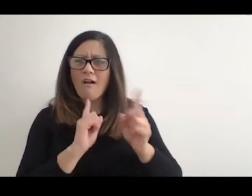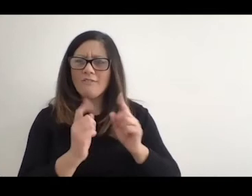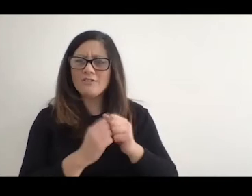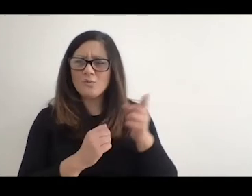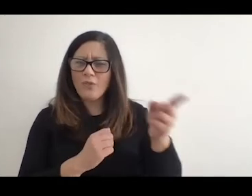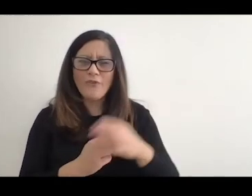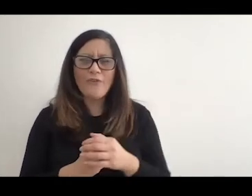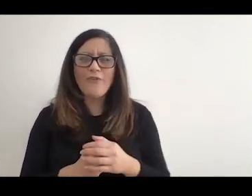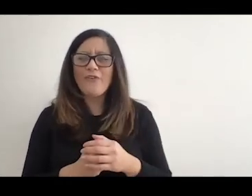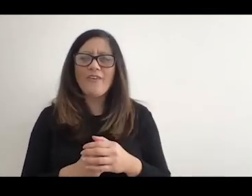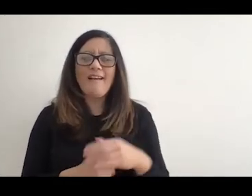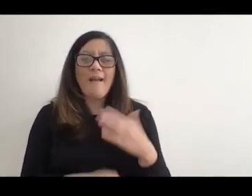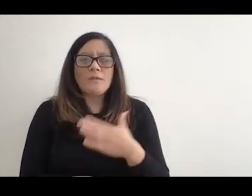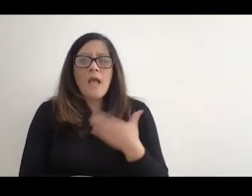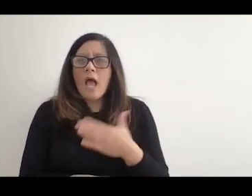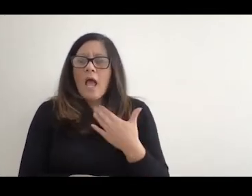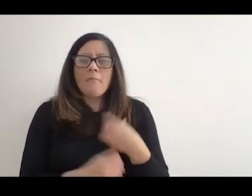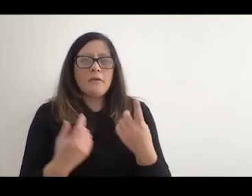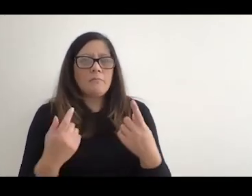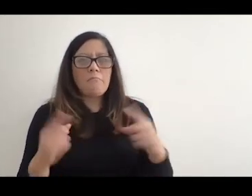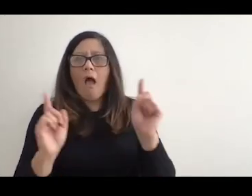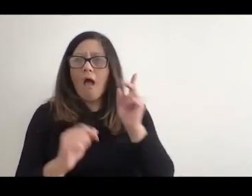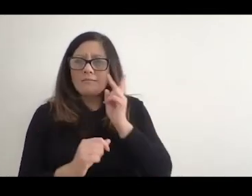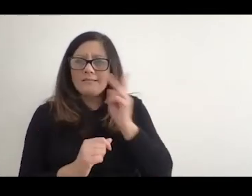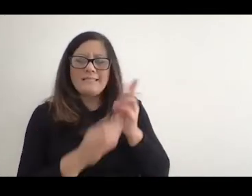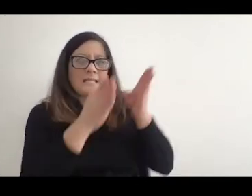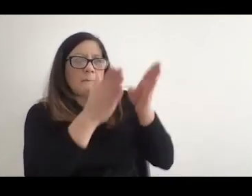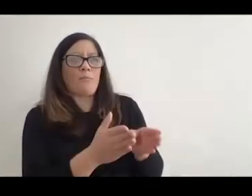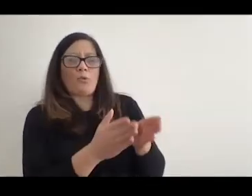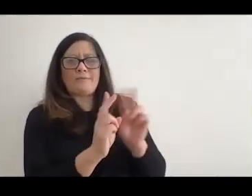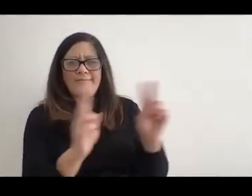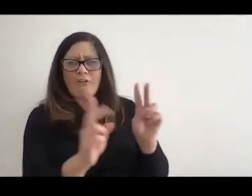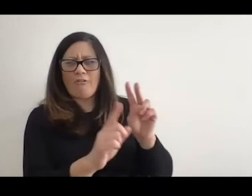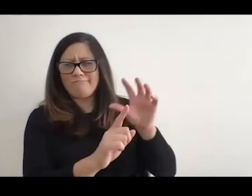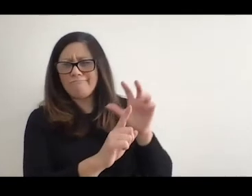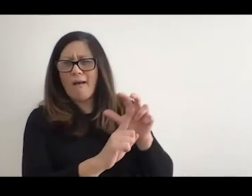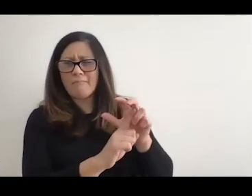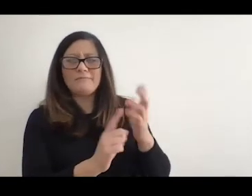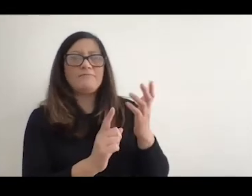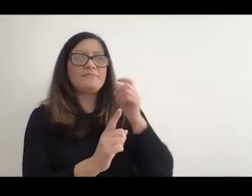I was so happy to see that someone in her position with her prestige was